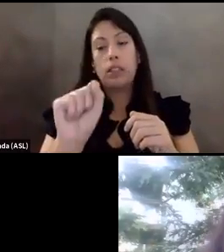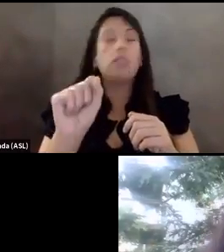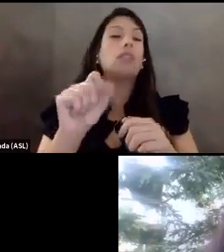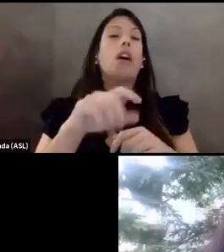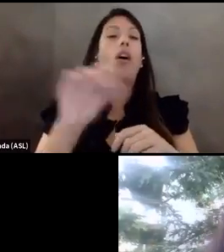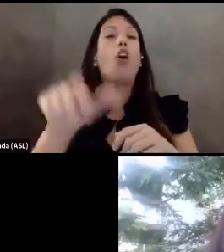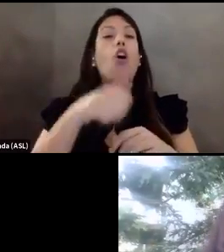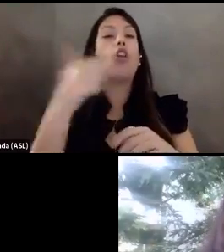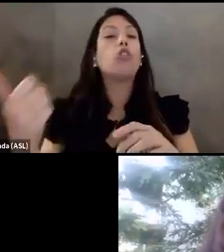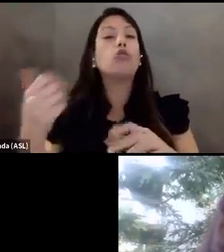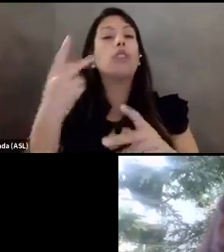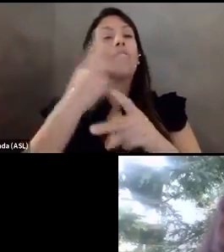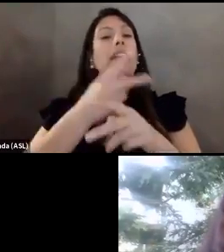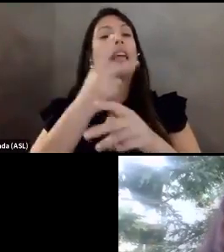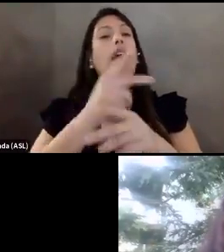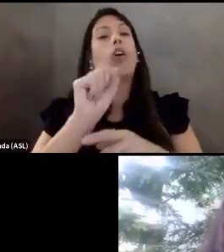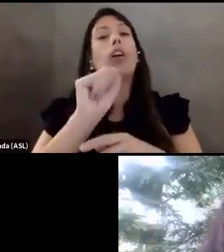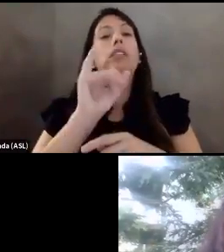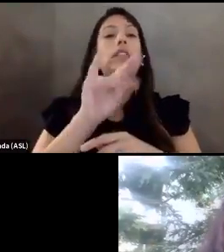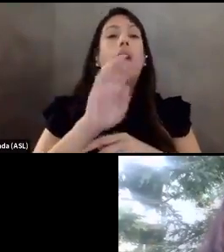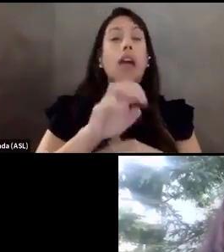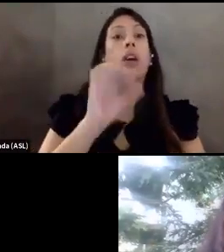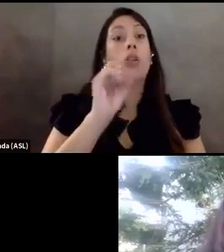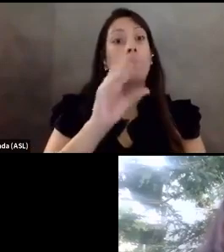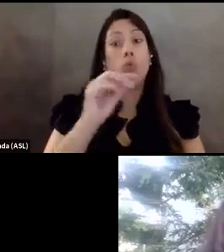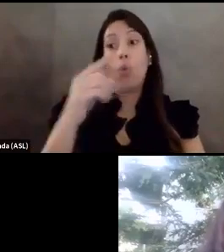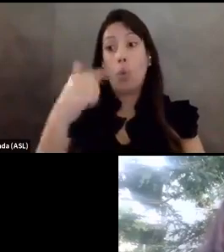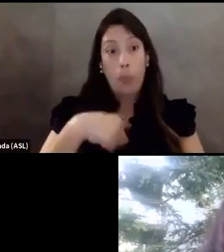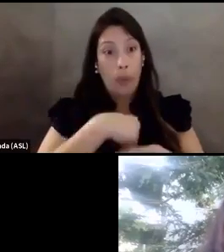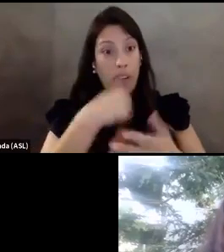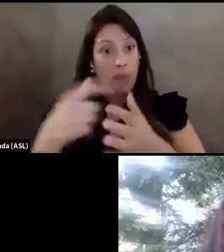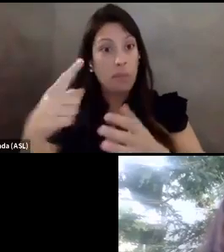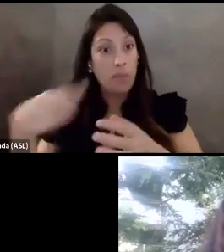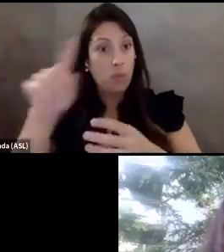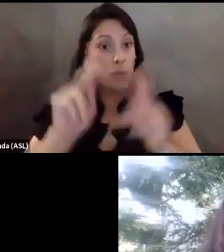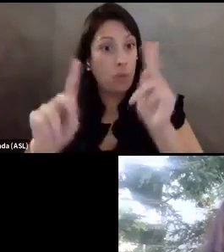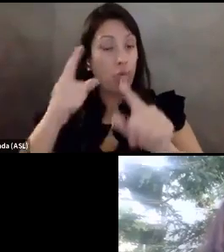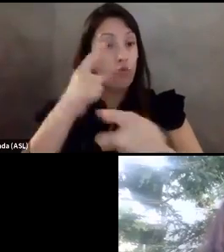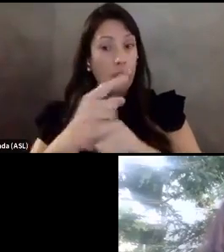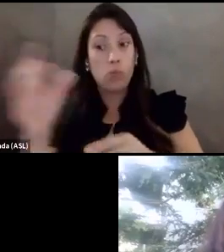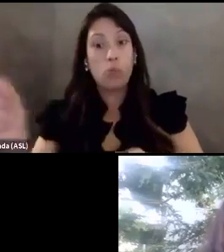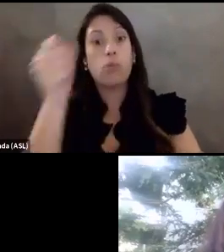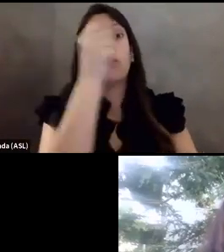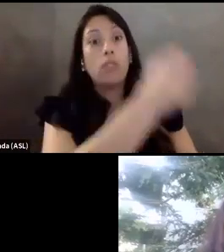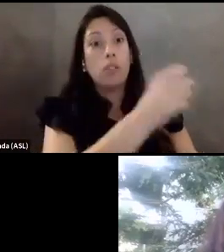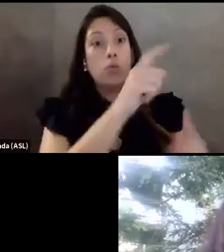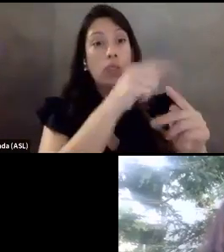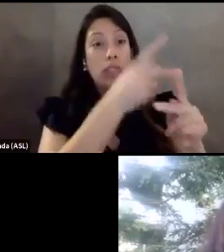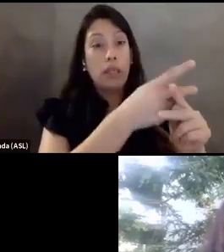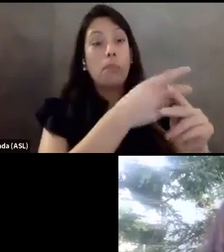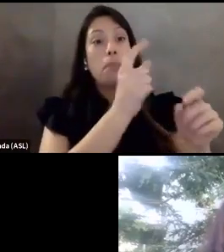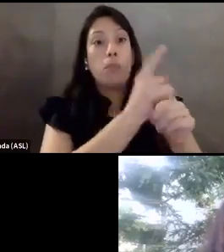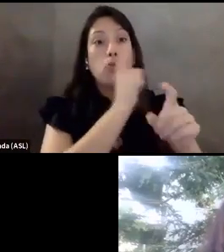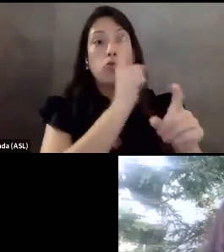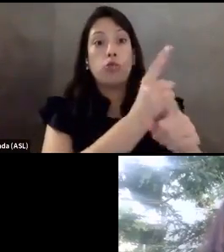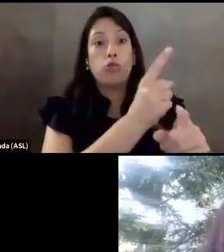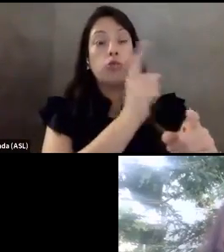then locations to be to be properly quarantined. Right. I mean, just to clarify that point.